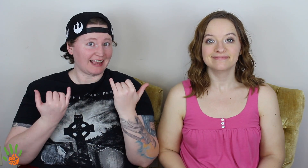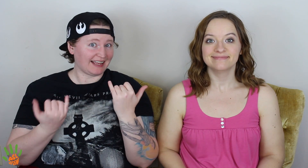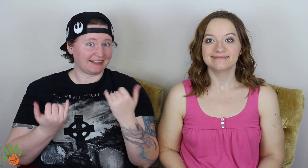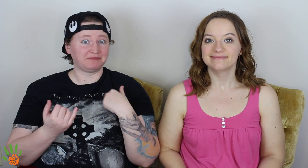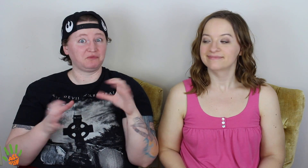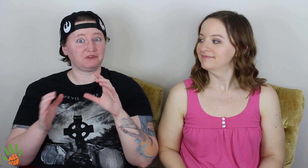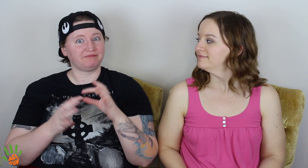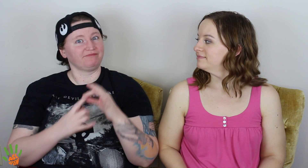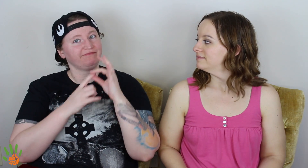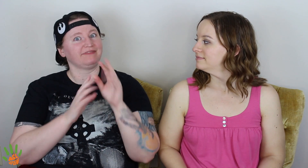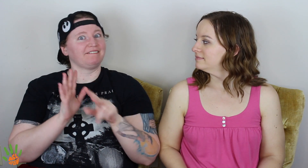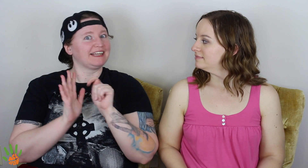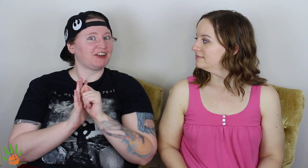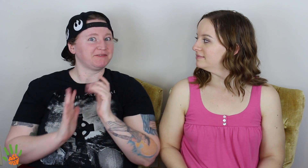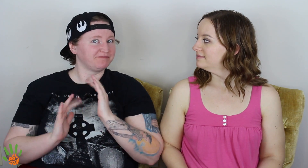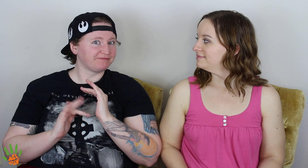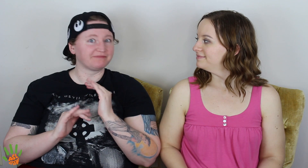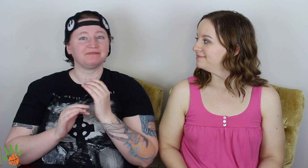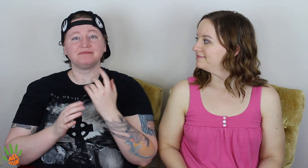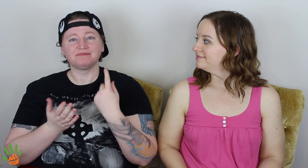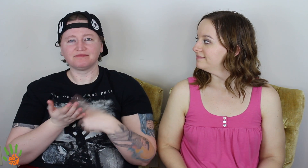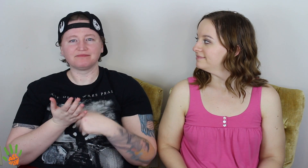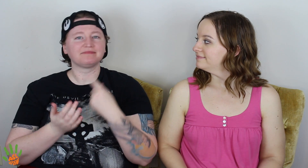Okay, today we're doing a special video.